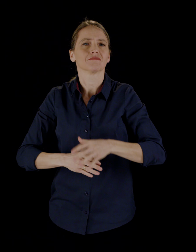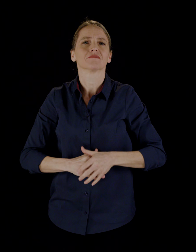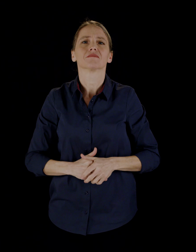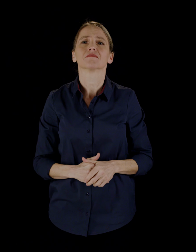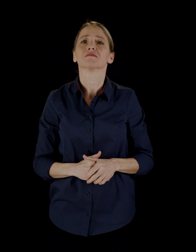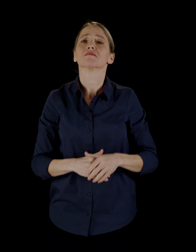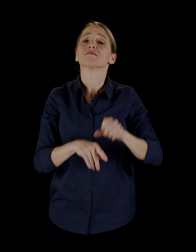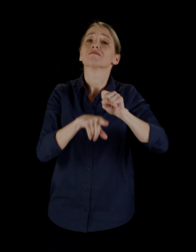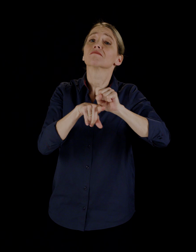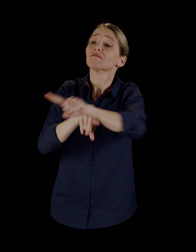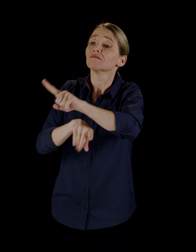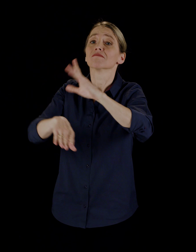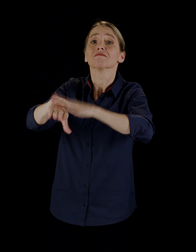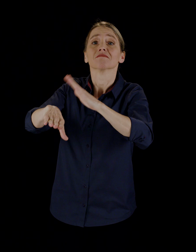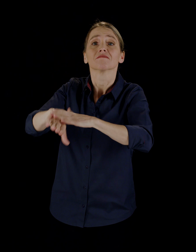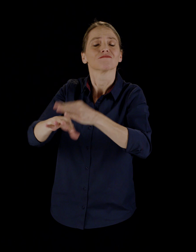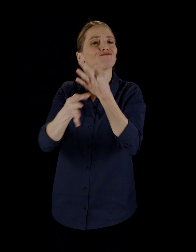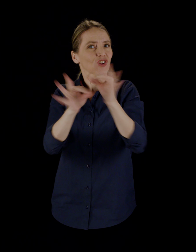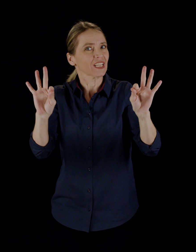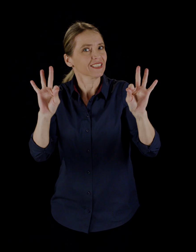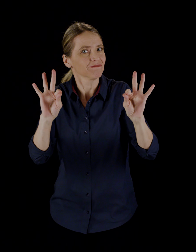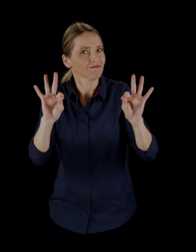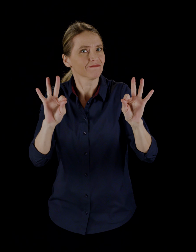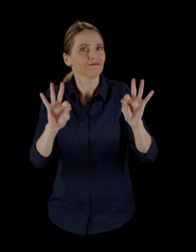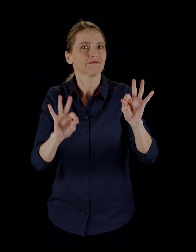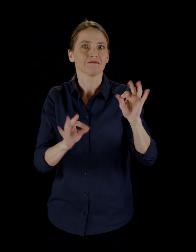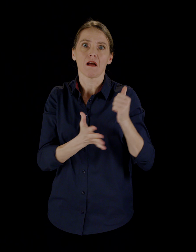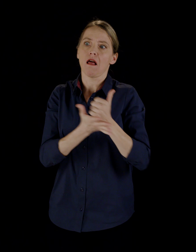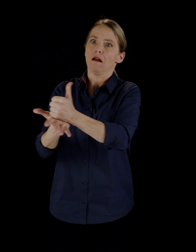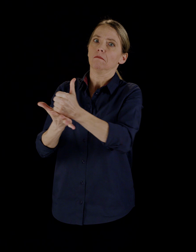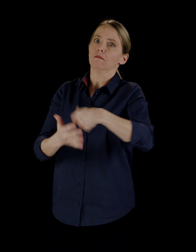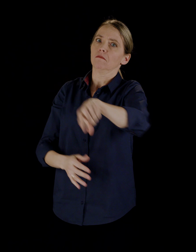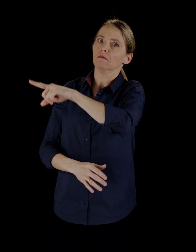and identify when they are nearing the end of their plan's allowable usage.